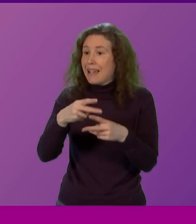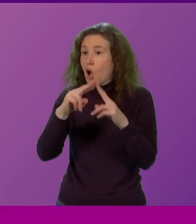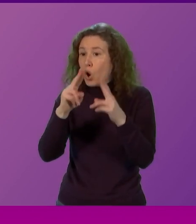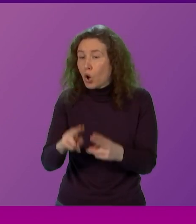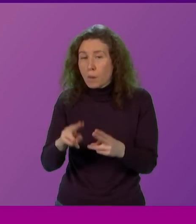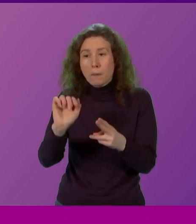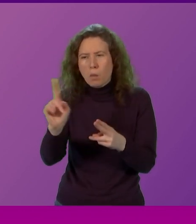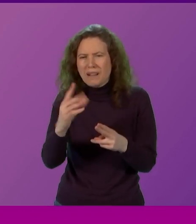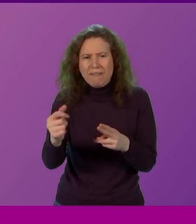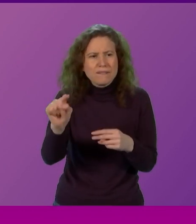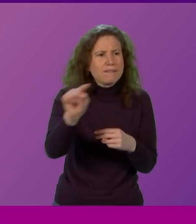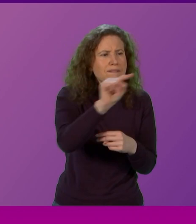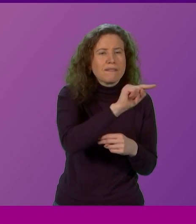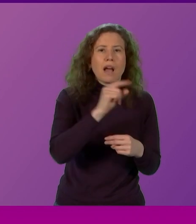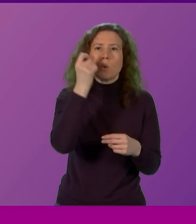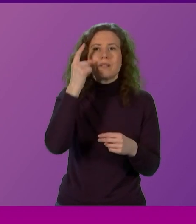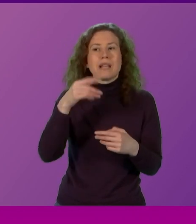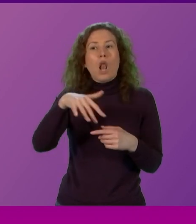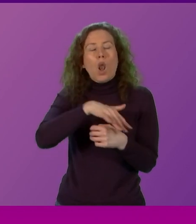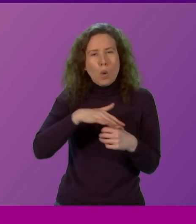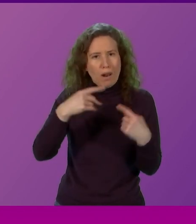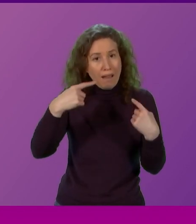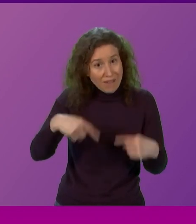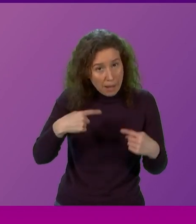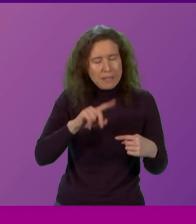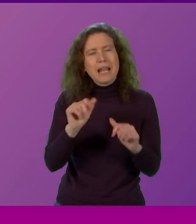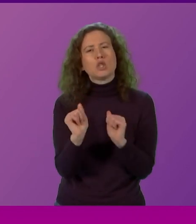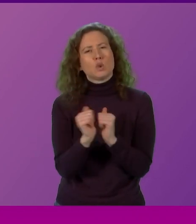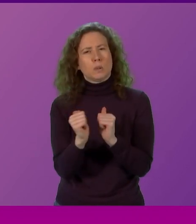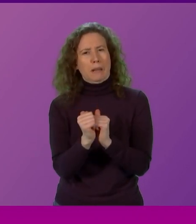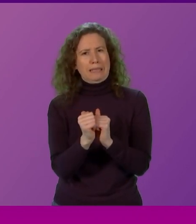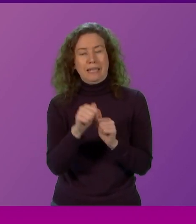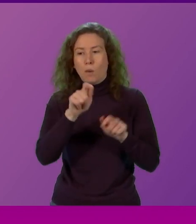supporting partnerships to understand local availability and the suitability of care home places for people in their care.